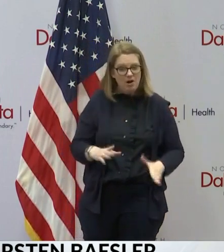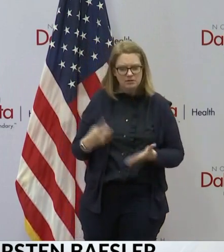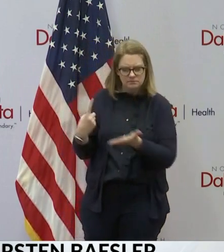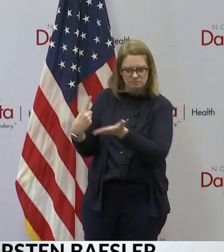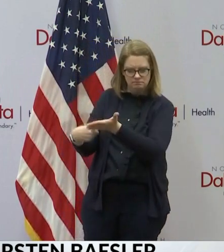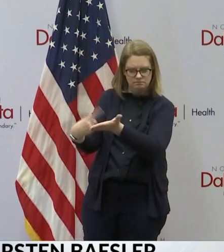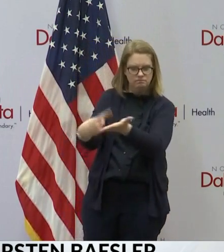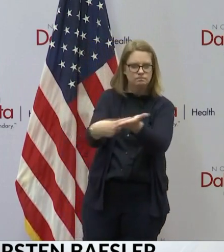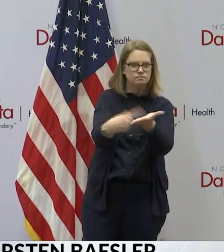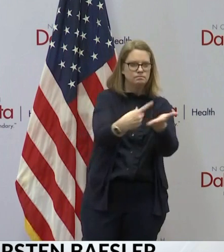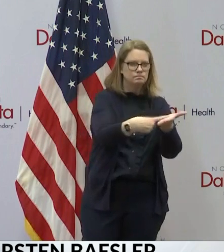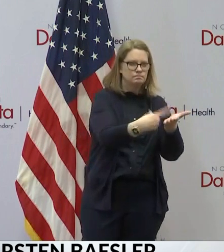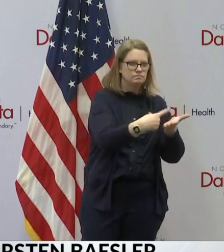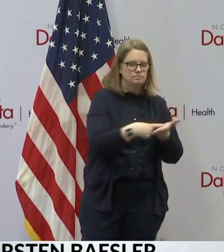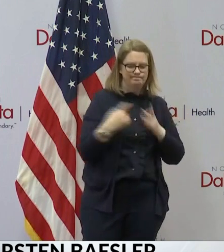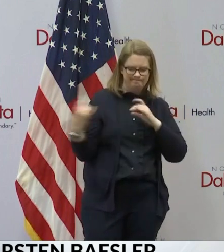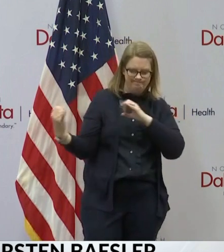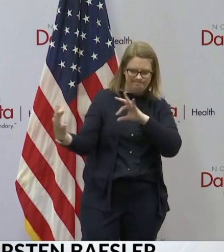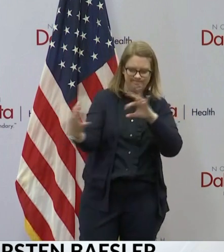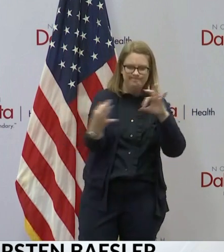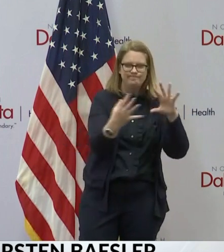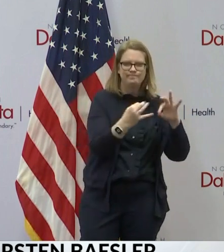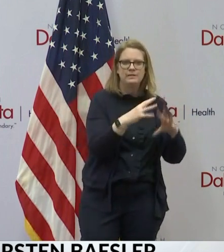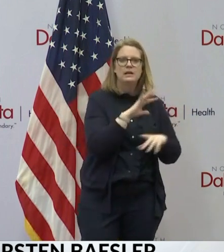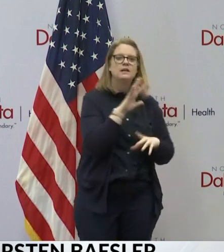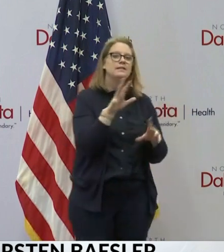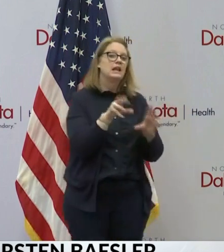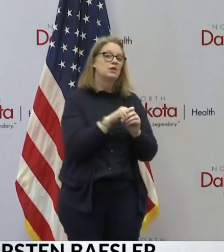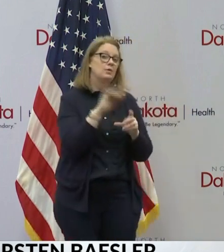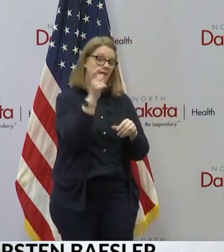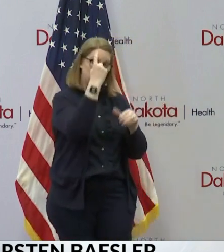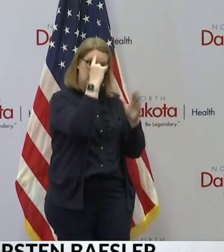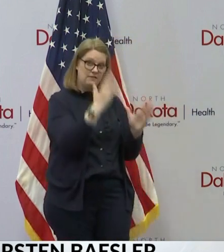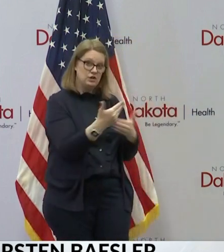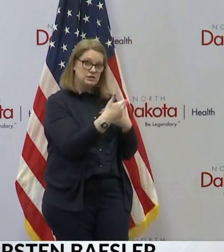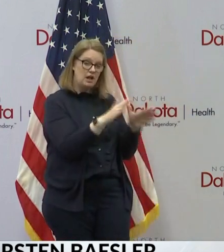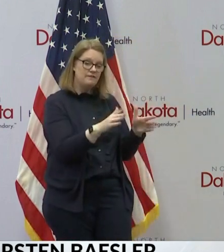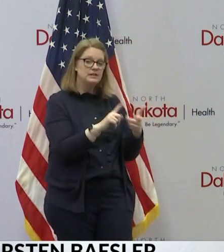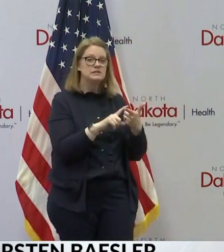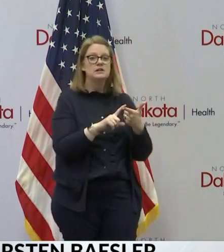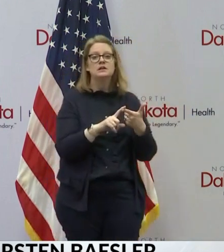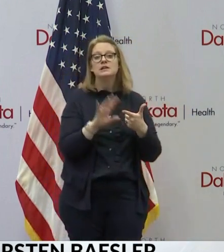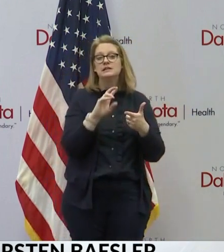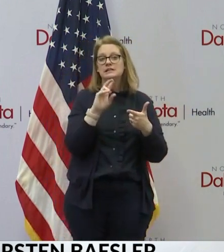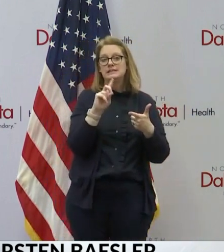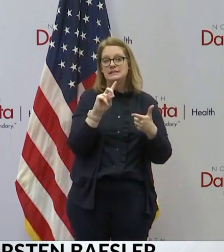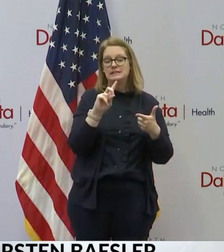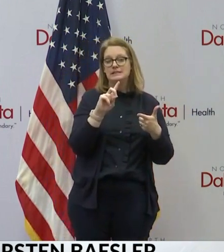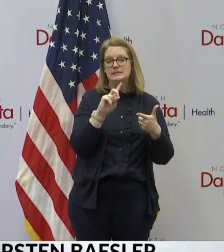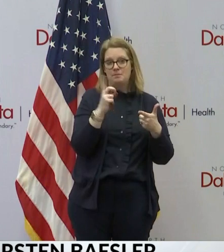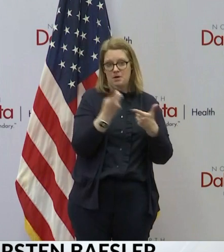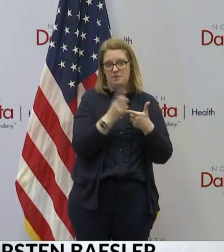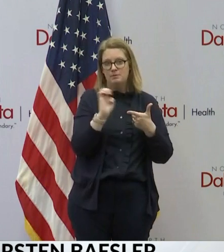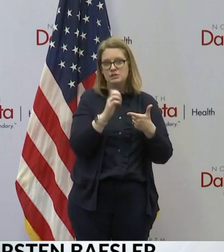DEPARTMENT OF PUBLIC K-12 LOGISTICS, SECTION 4 OF THE GUIDELINES. WE COLLABORATED WITH MANY, MANY PARTNERS TO CREATE THE